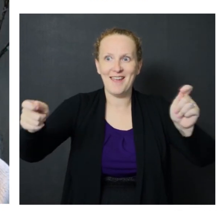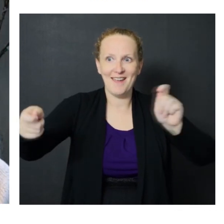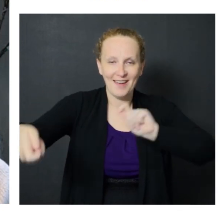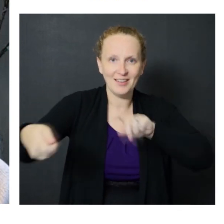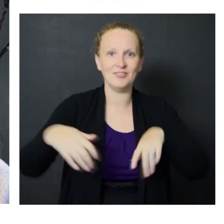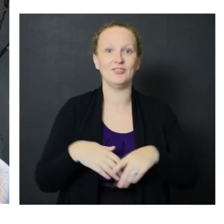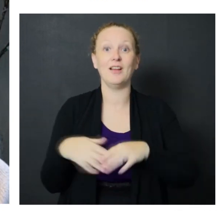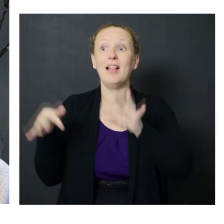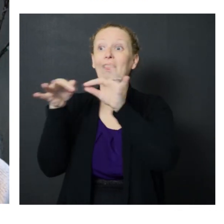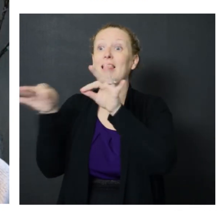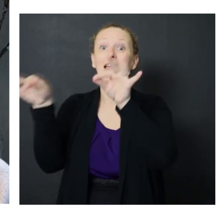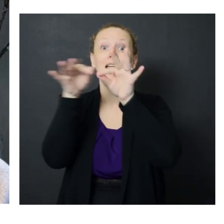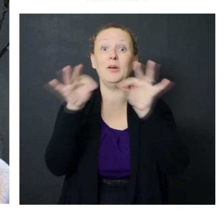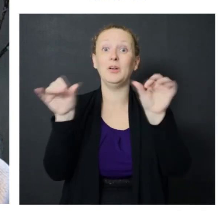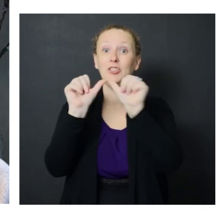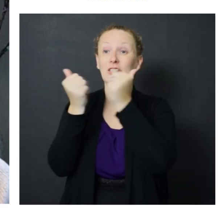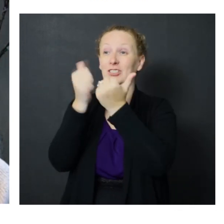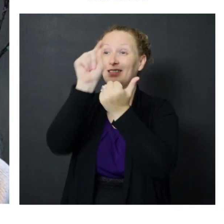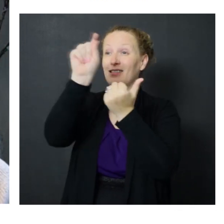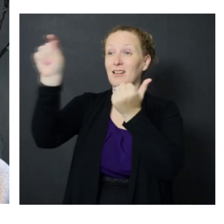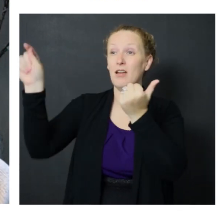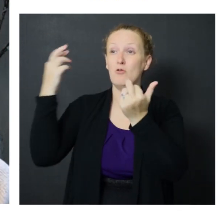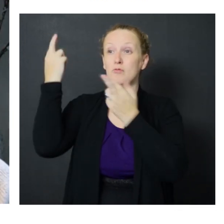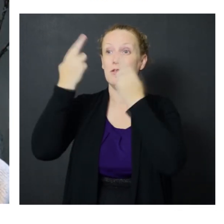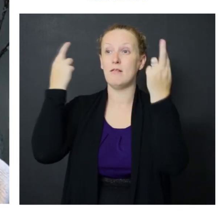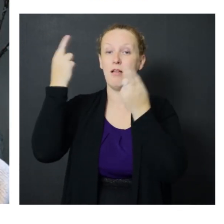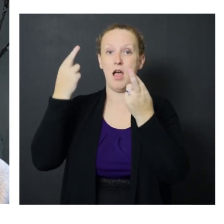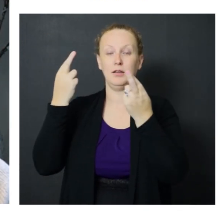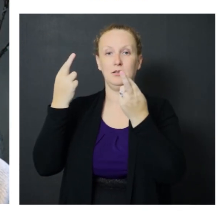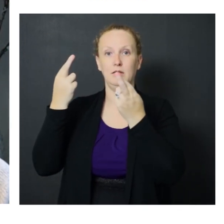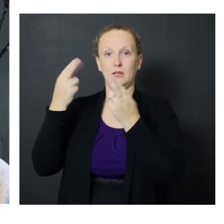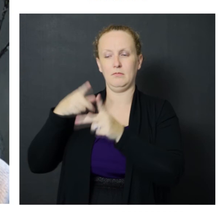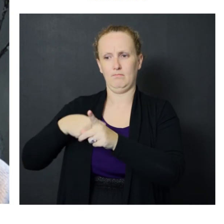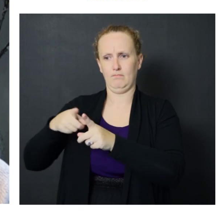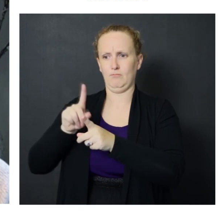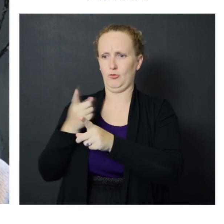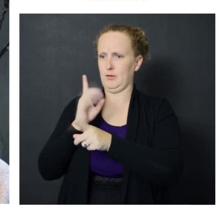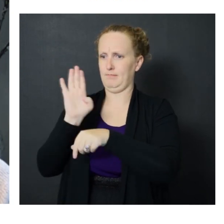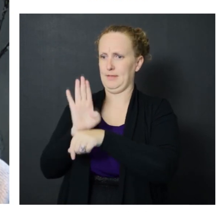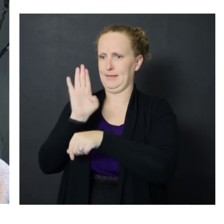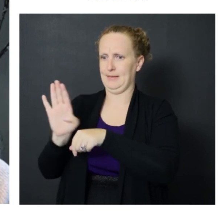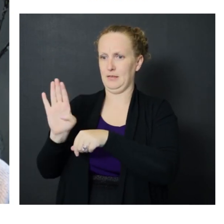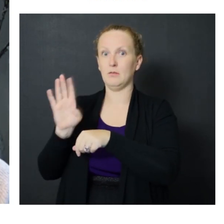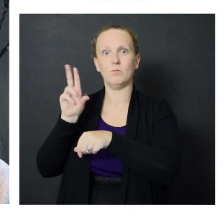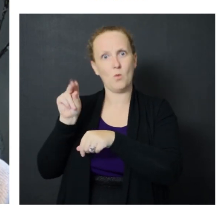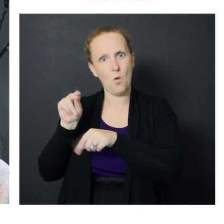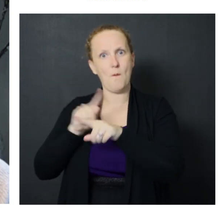understand that their role it's not just strictly business, it's also providing education to the public.